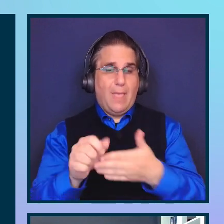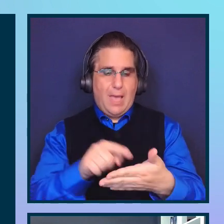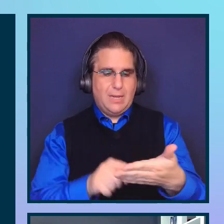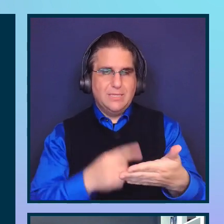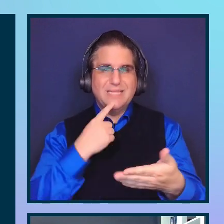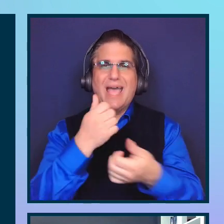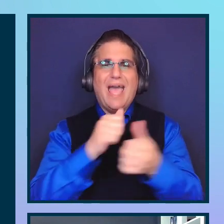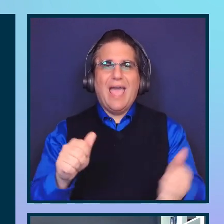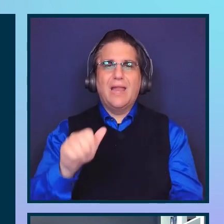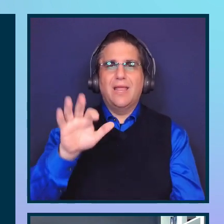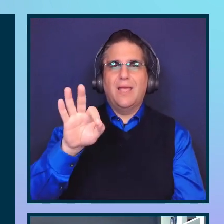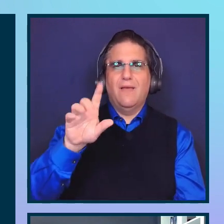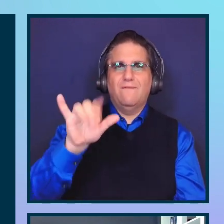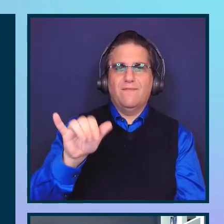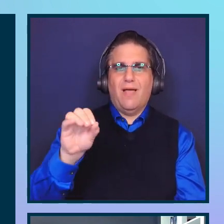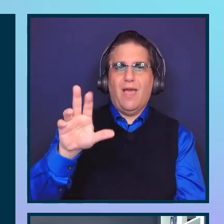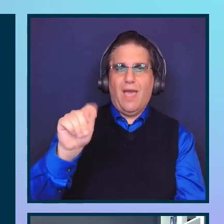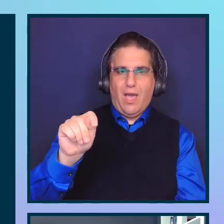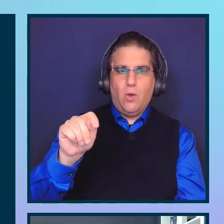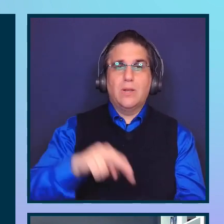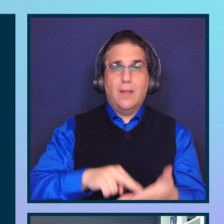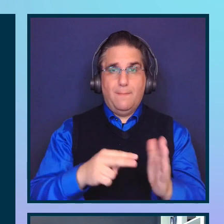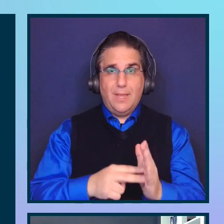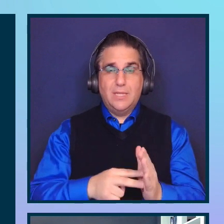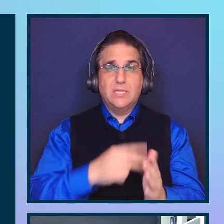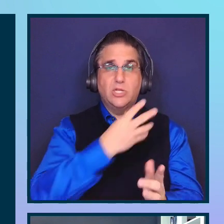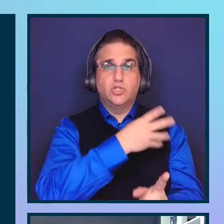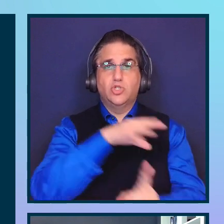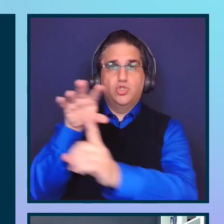the chief focus, both to the elements that are in that area,